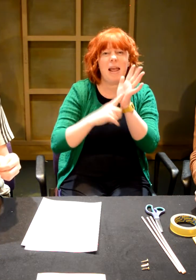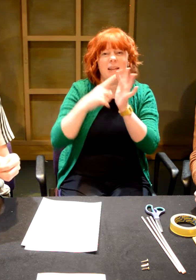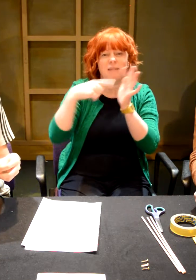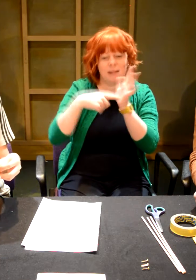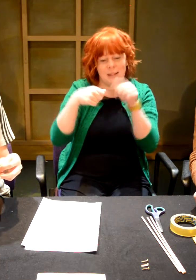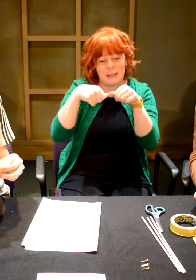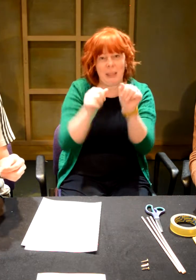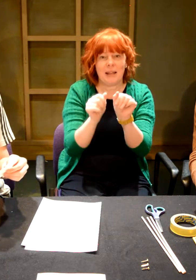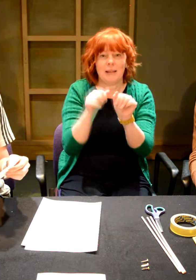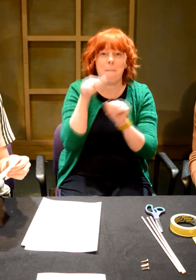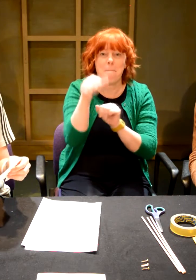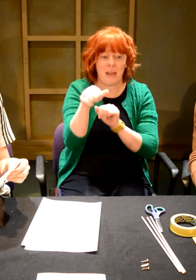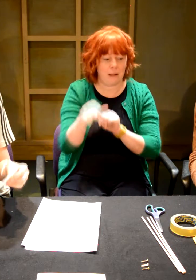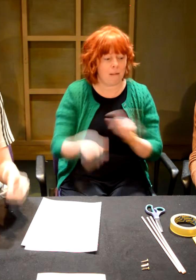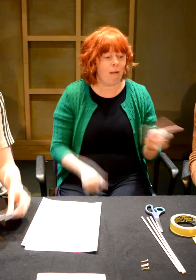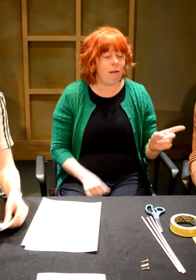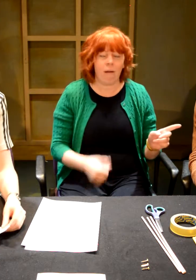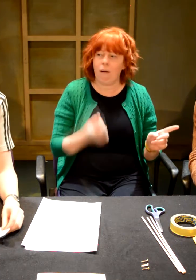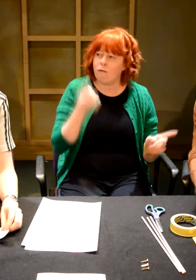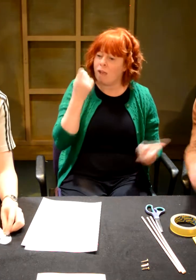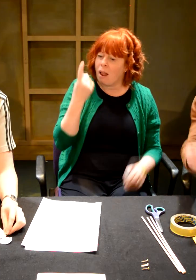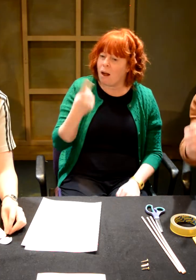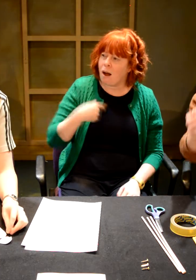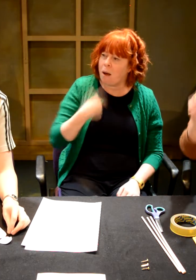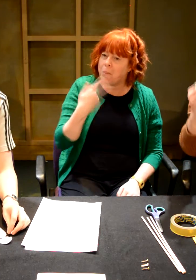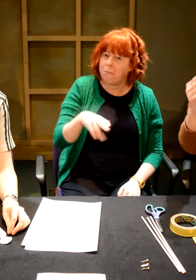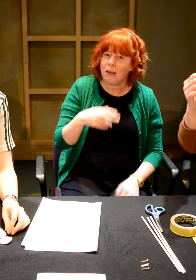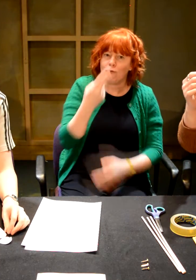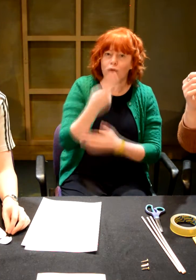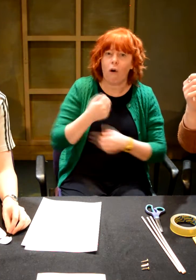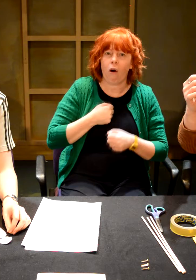[Jamie] I've realised that I've drawn both of my legs facing the same way,